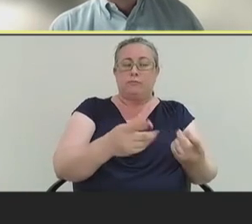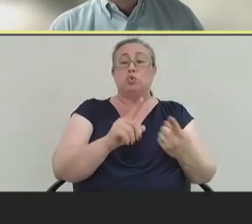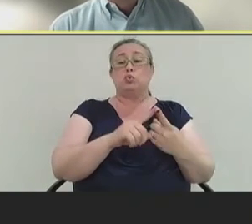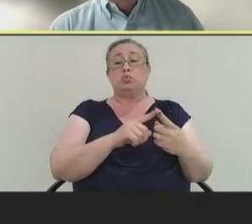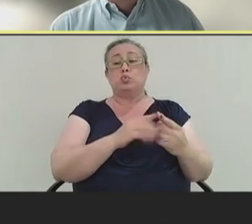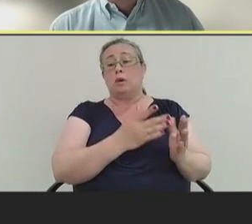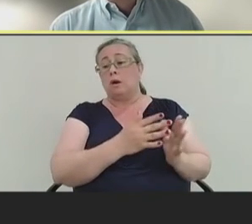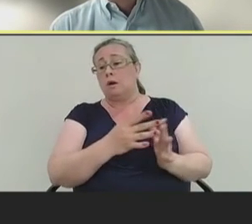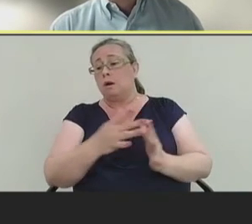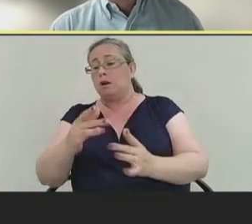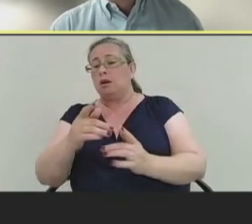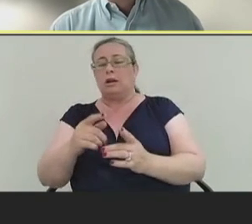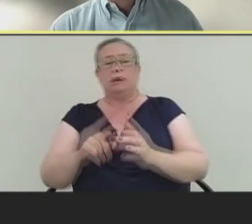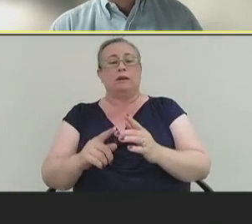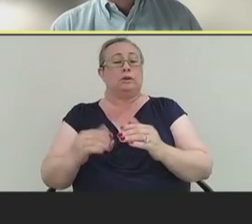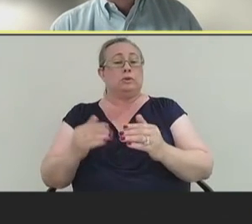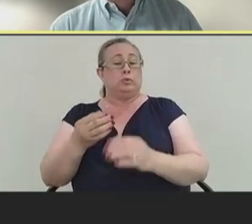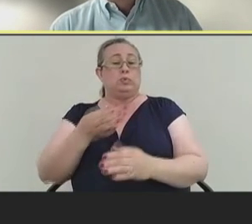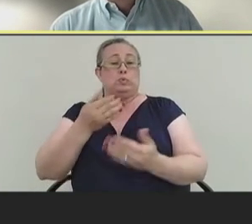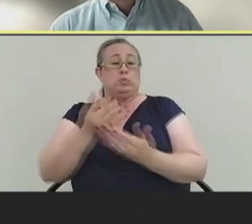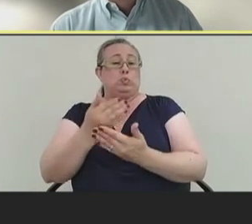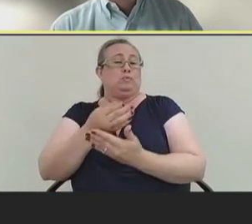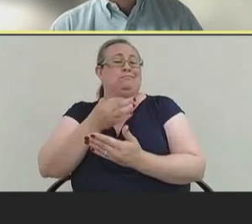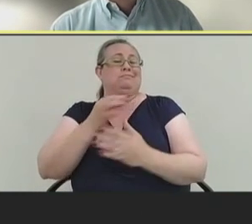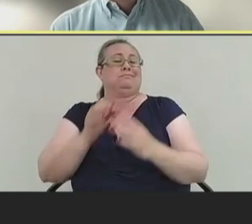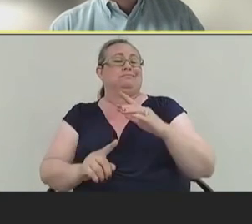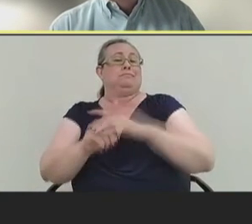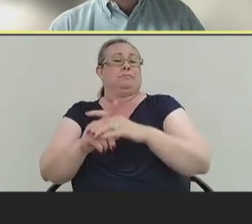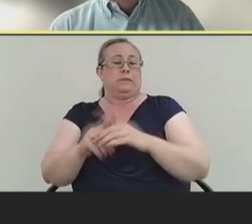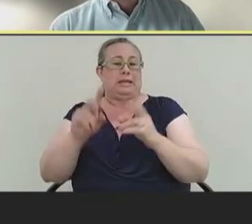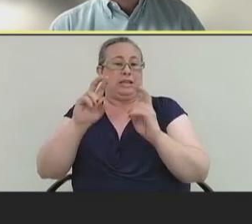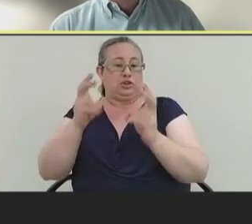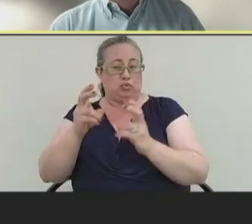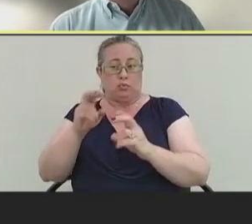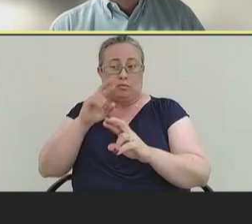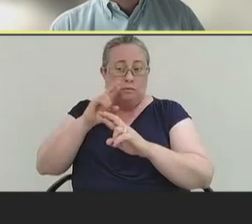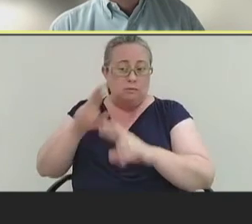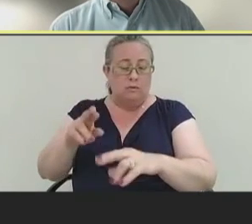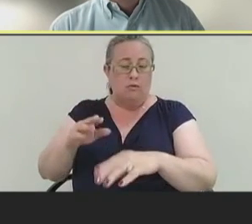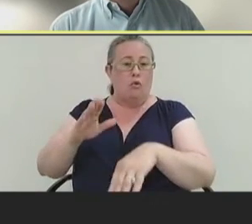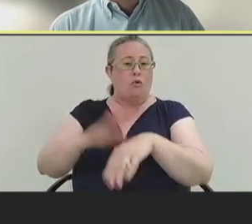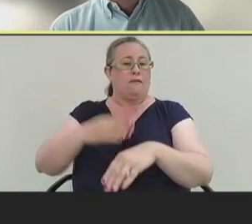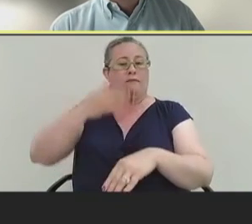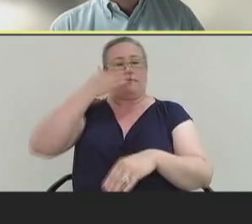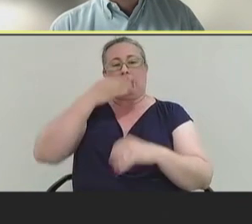that happen and the responses needed in order to be on the front line for pandemic response